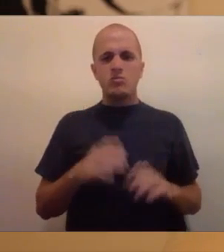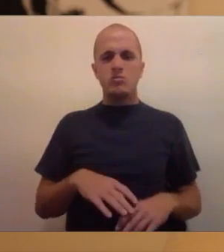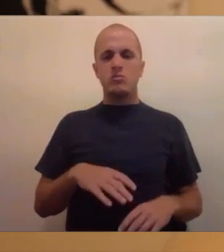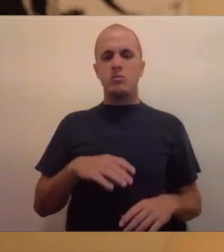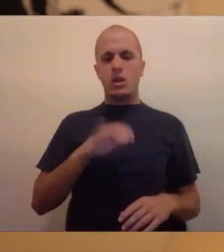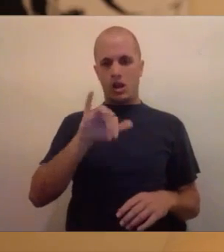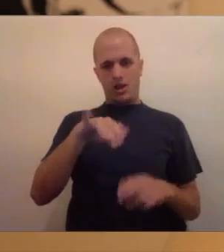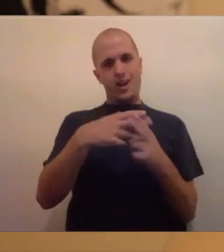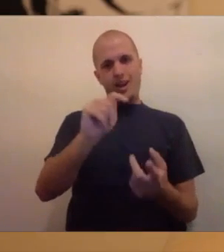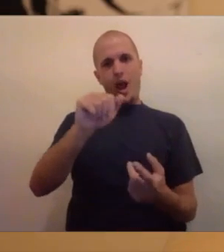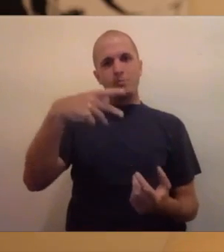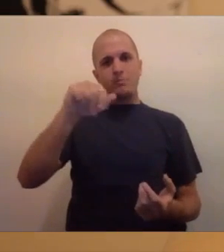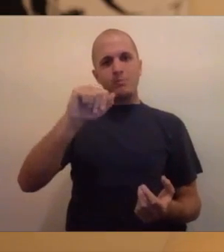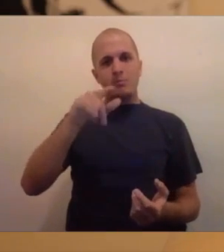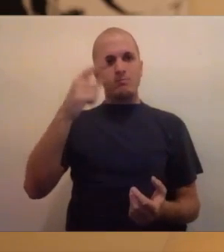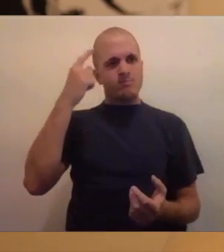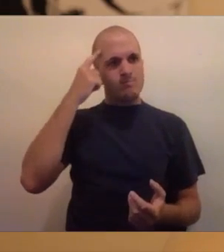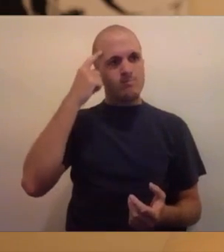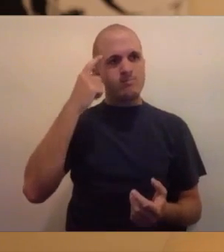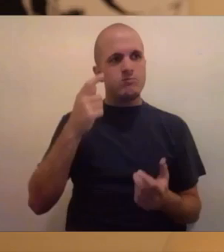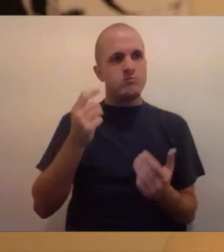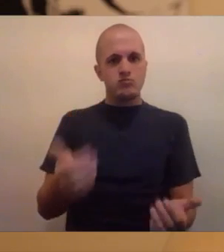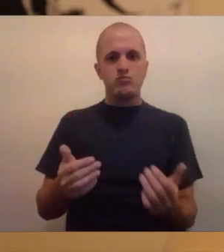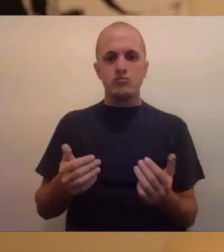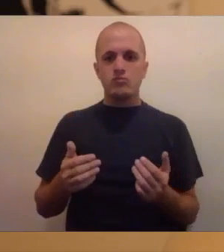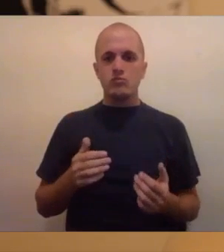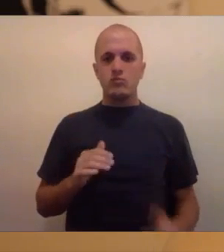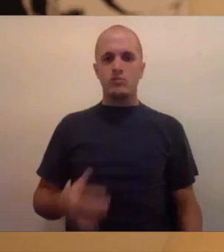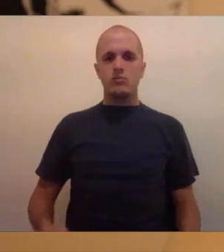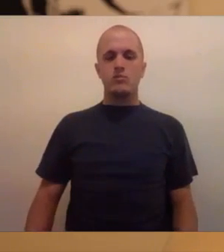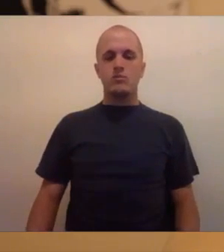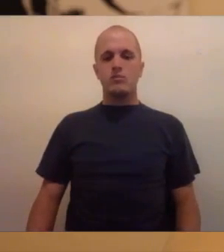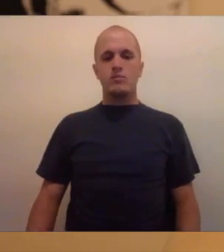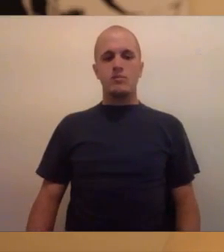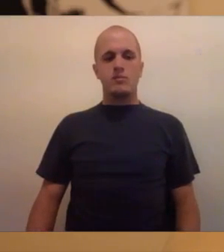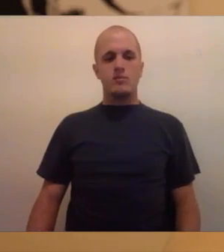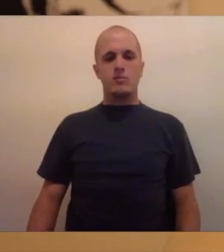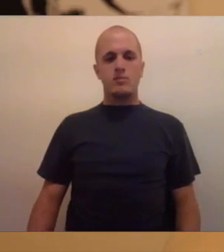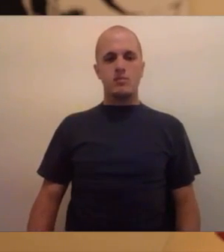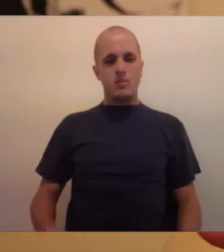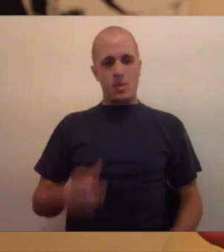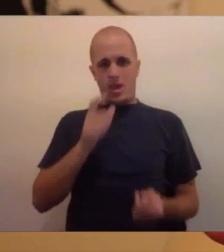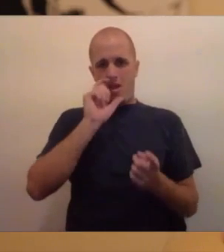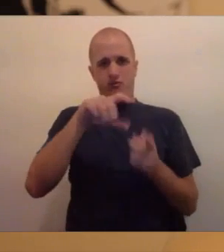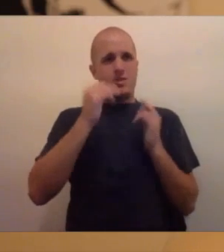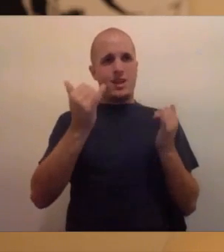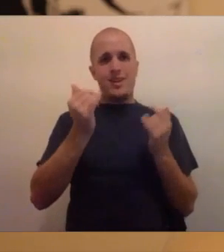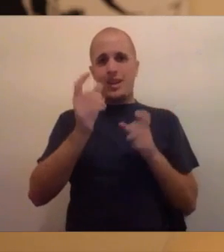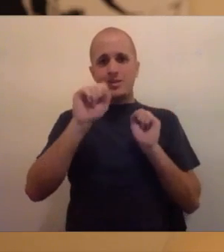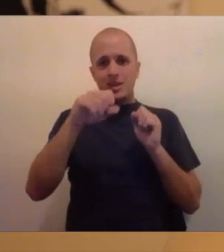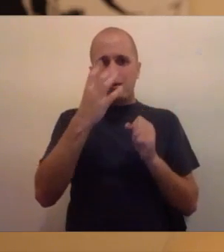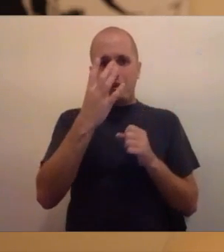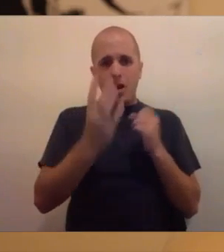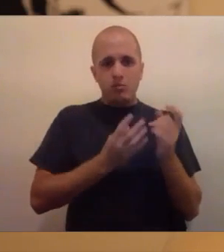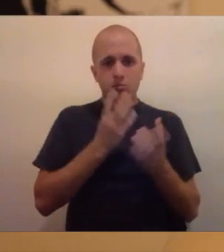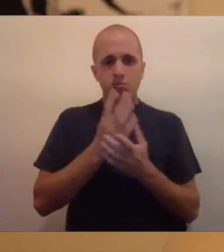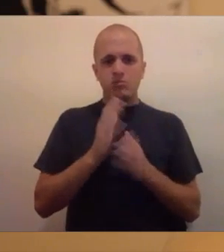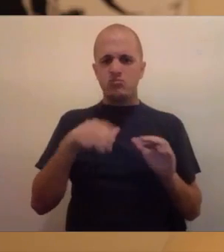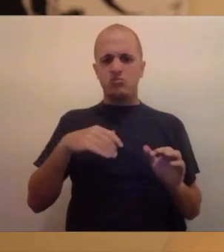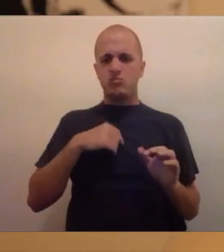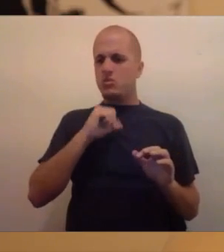Or, 'I am not going to drink today.' This is tapa. Or maybe you can do